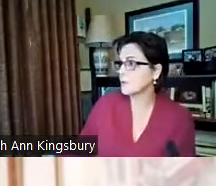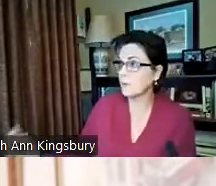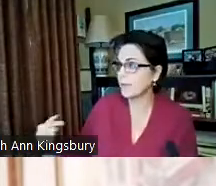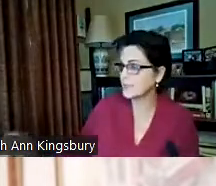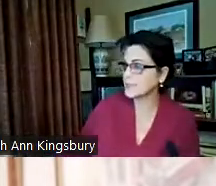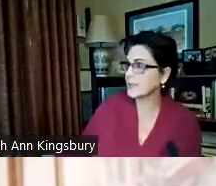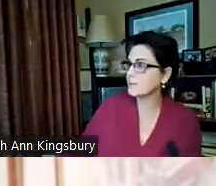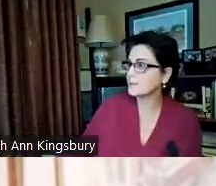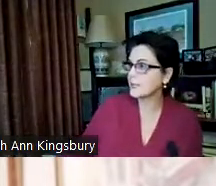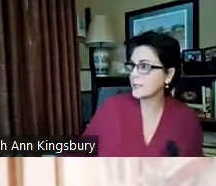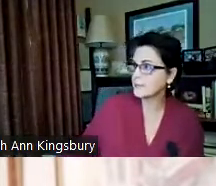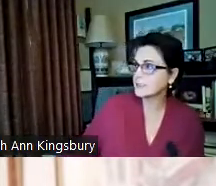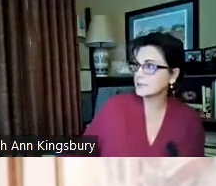Or my last slide. Next slide, please.